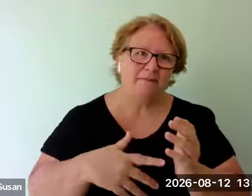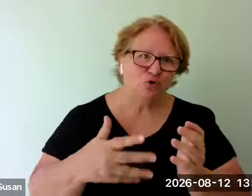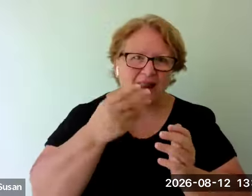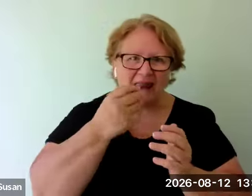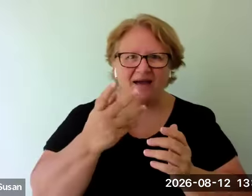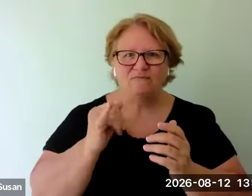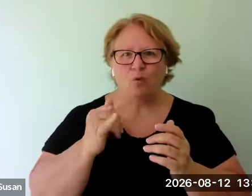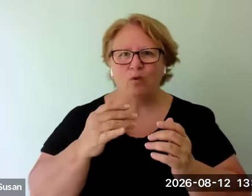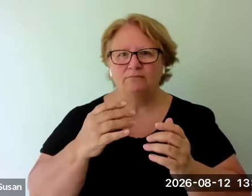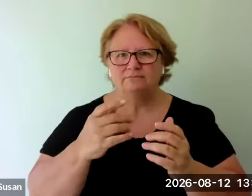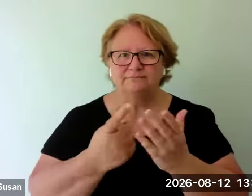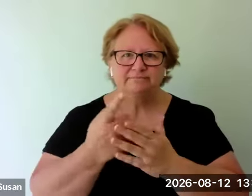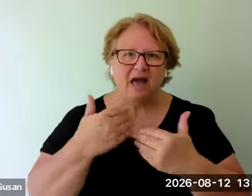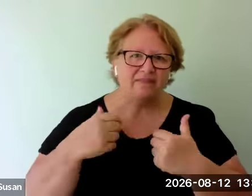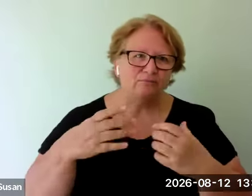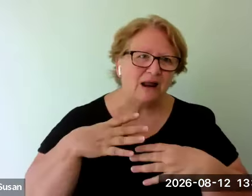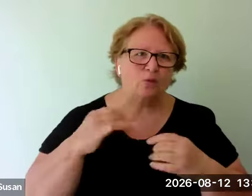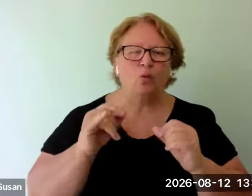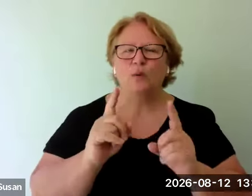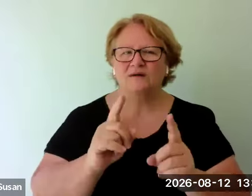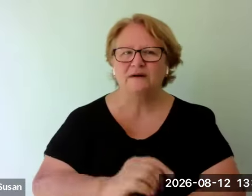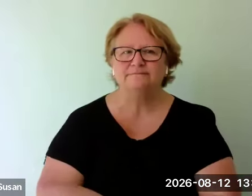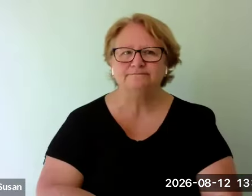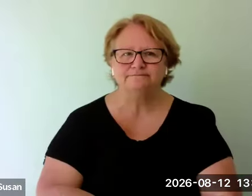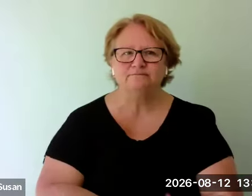Yeah. It's very, very important. It affects our